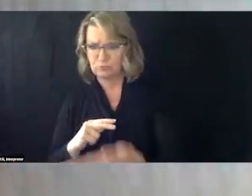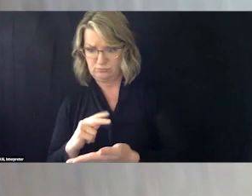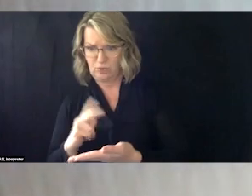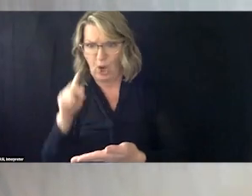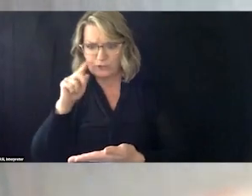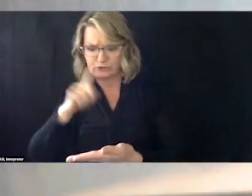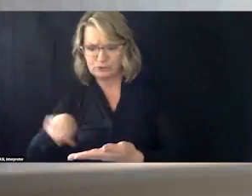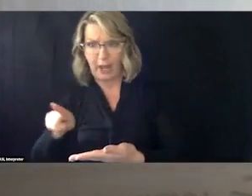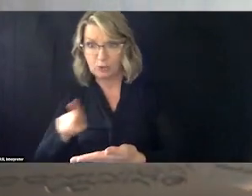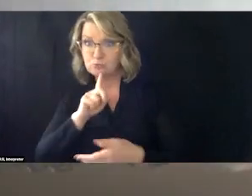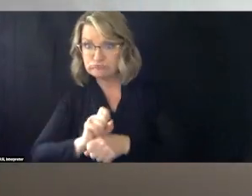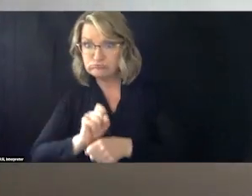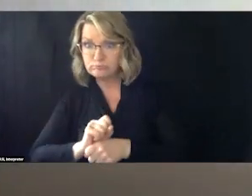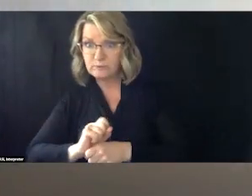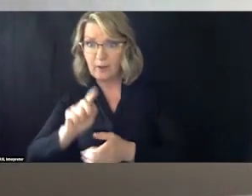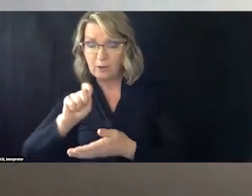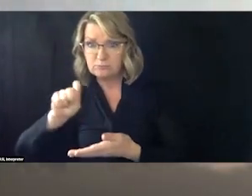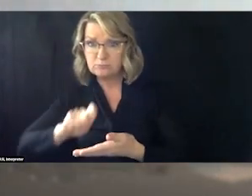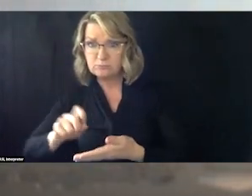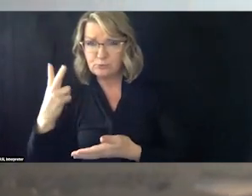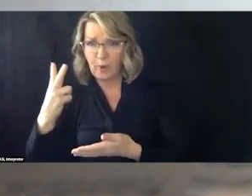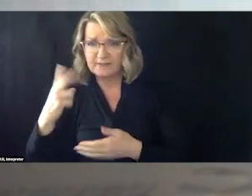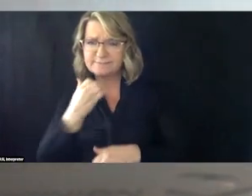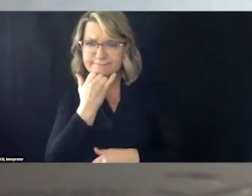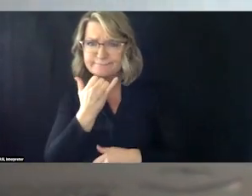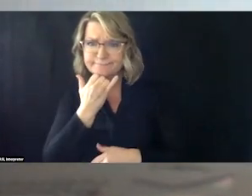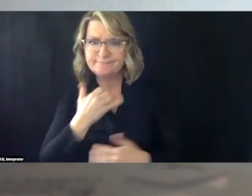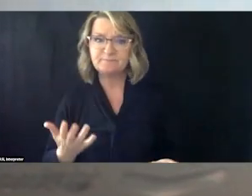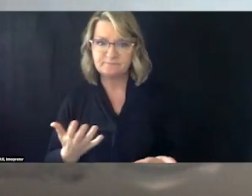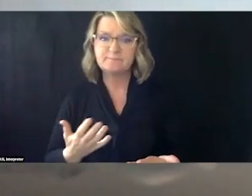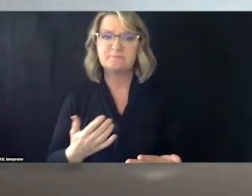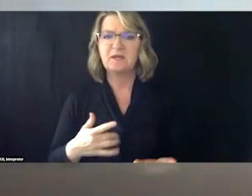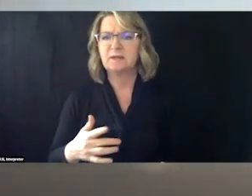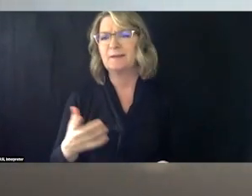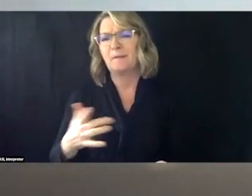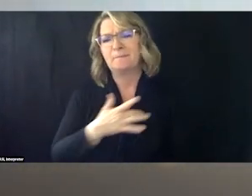at the ballot to see if they truly did overvote most voters usually choose to at least return